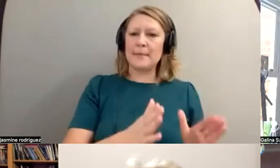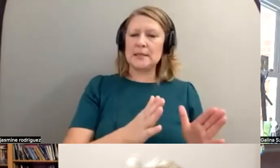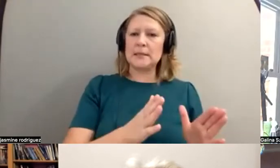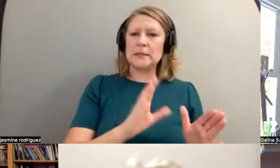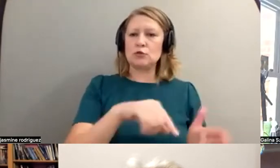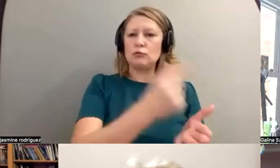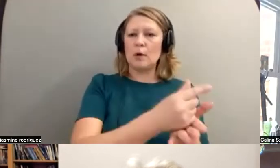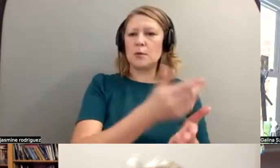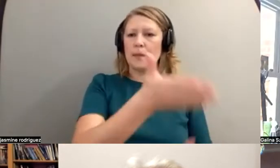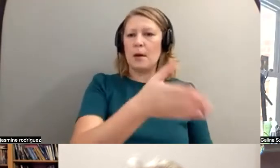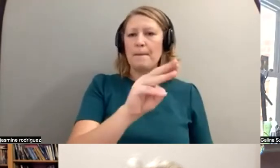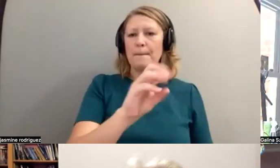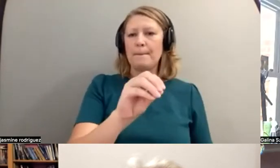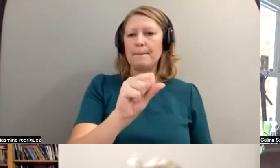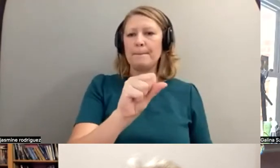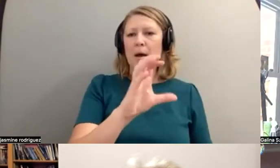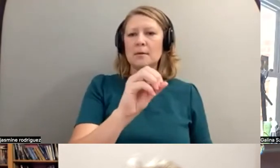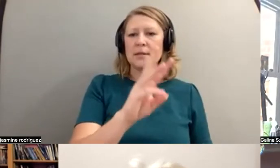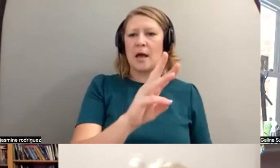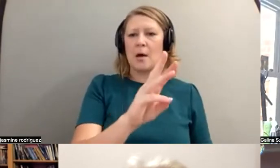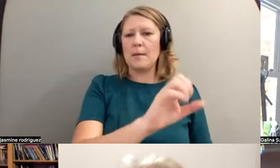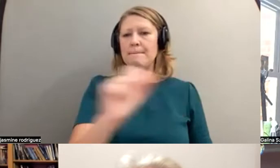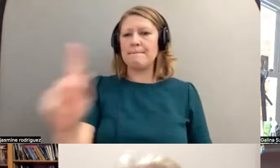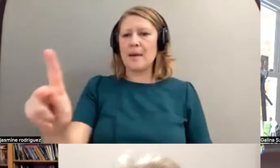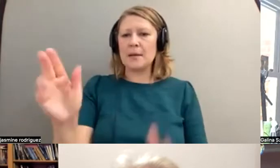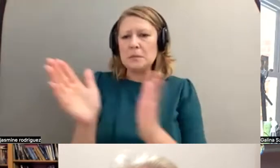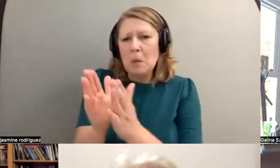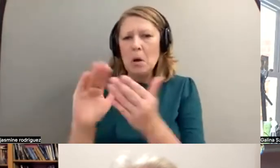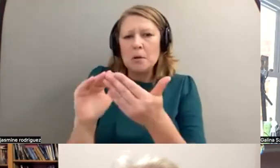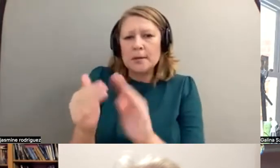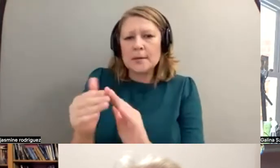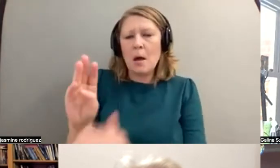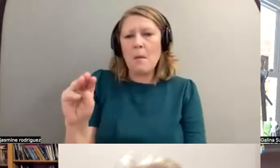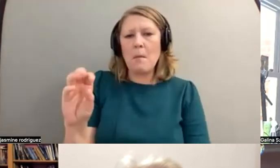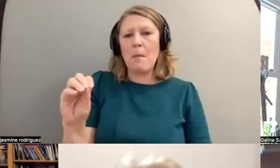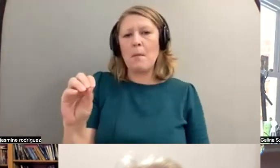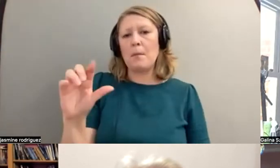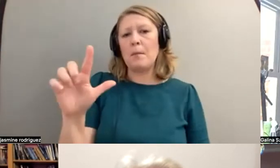small town like Nahsua, in Moldova, it's the next to Ukraine.